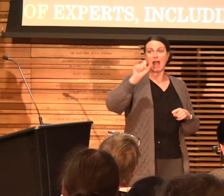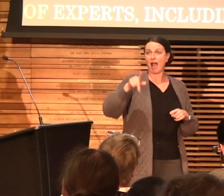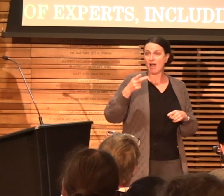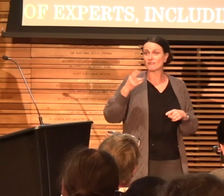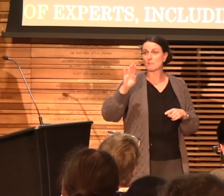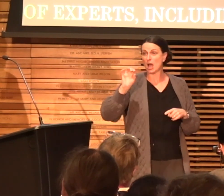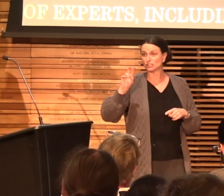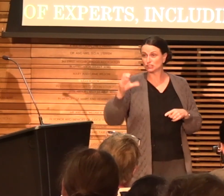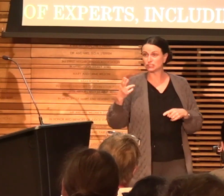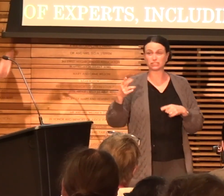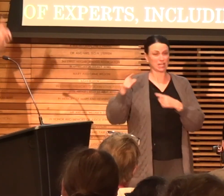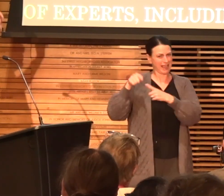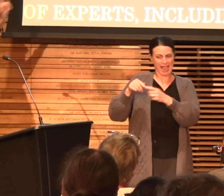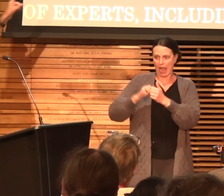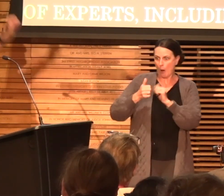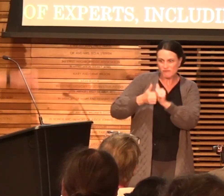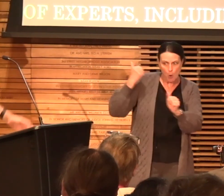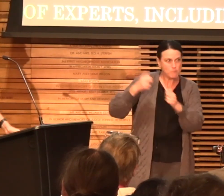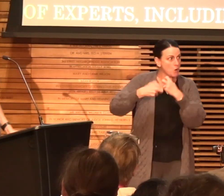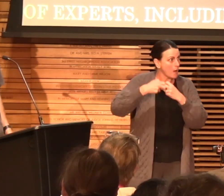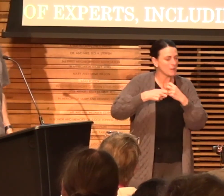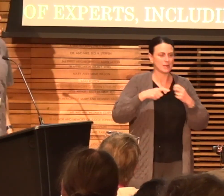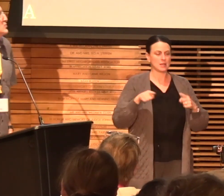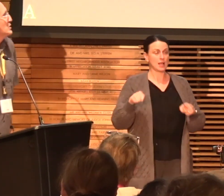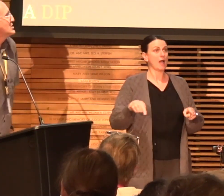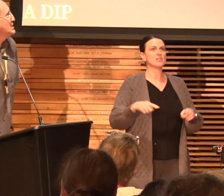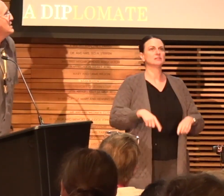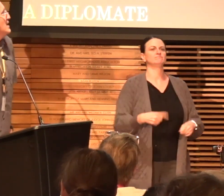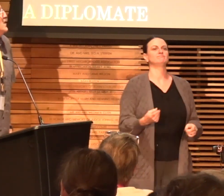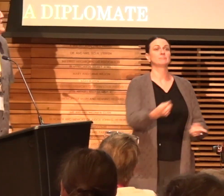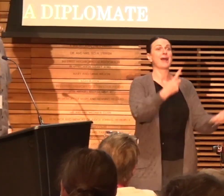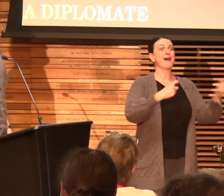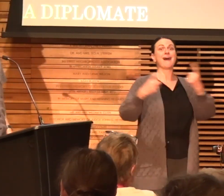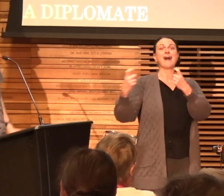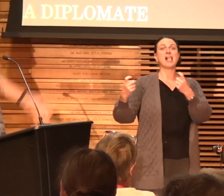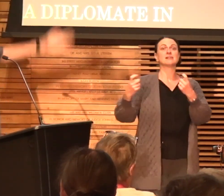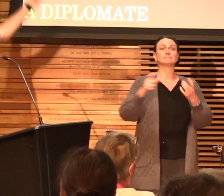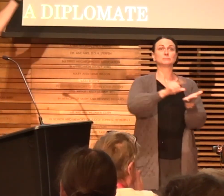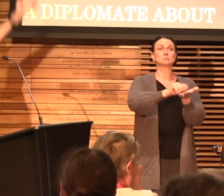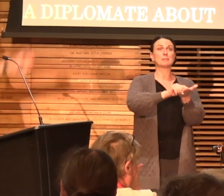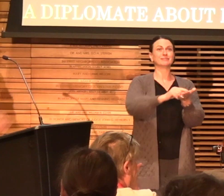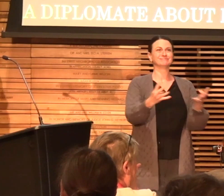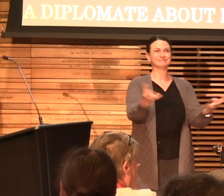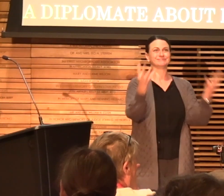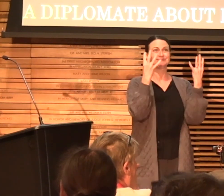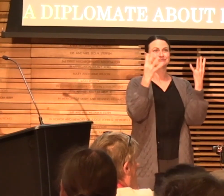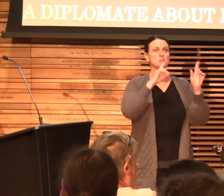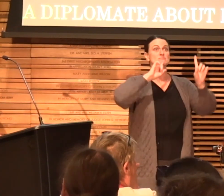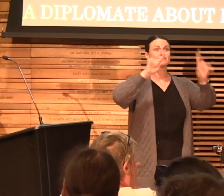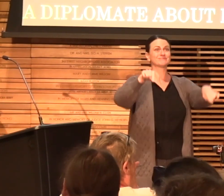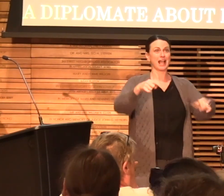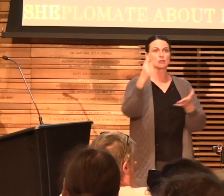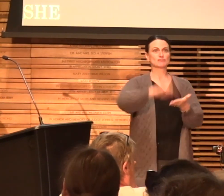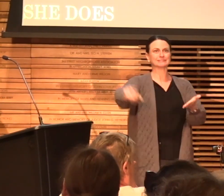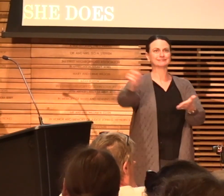about how to avoid these things. When she does something like this, when she suddenly criticizes apartheid